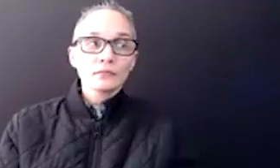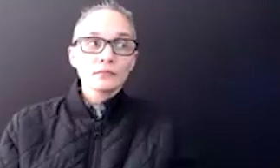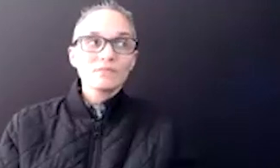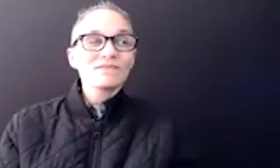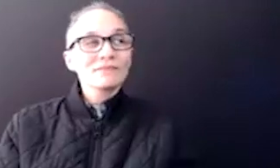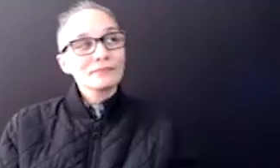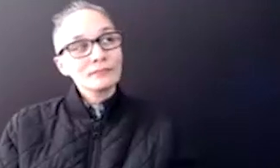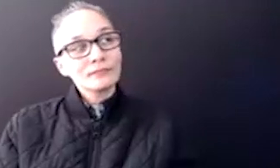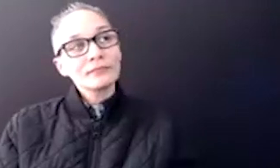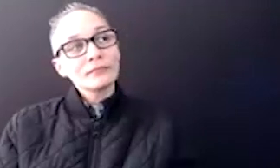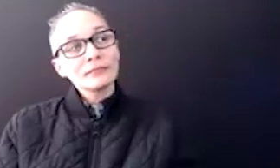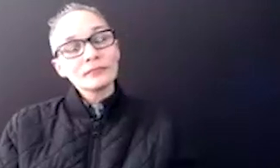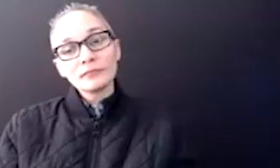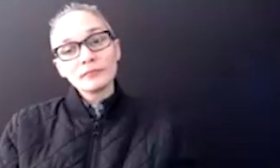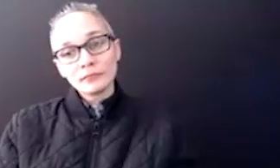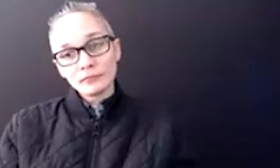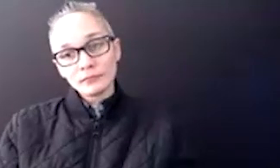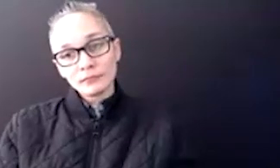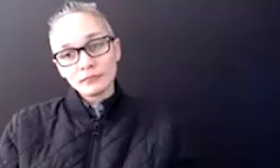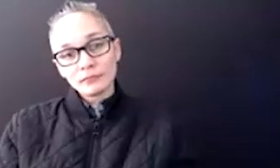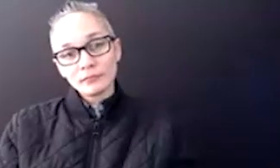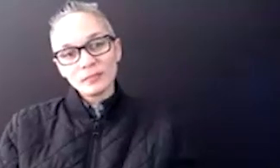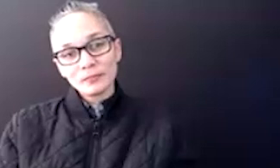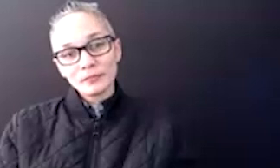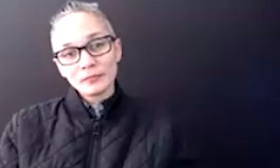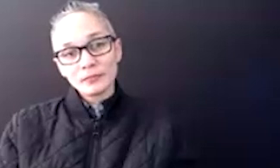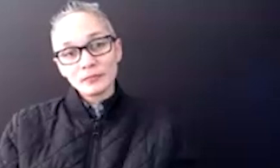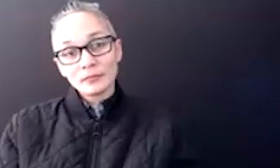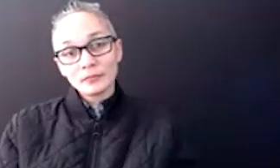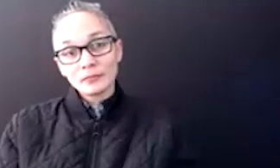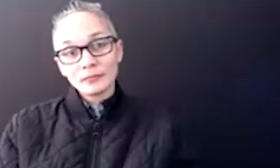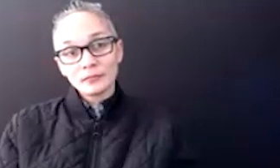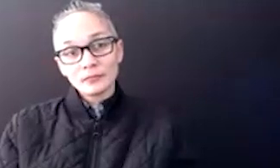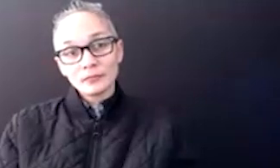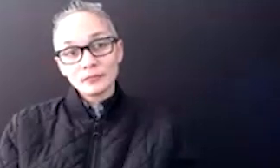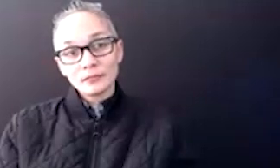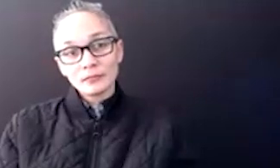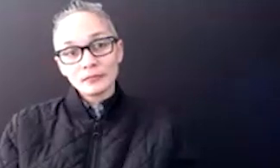when your dean can't see it, maybe they don't like that, right?